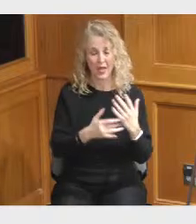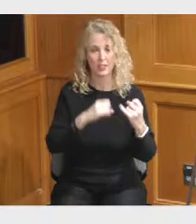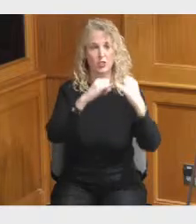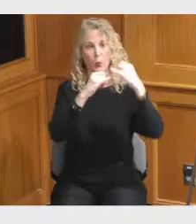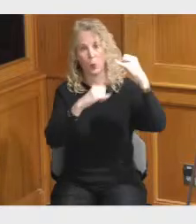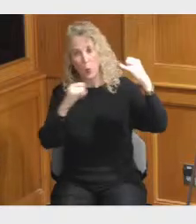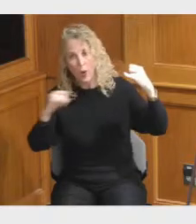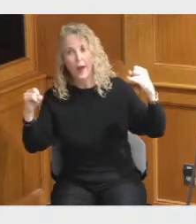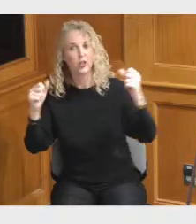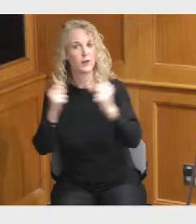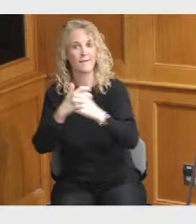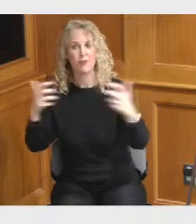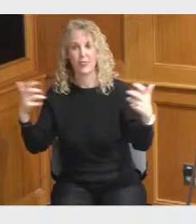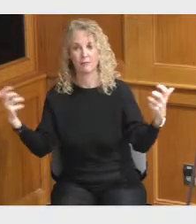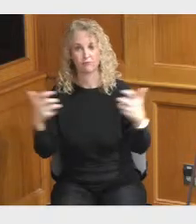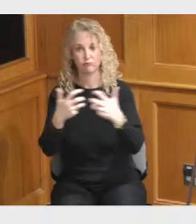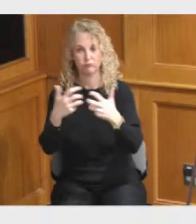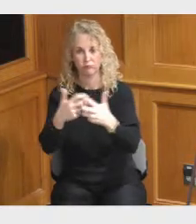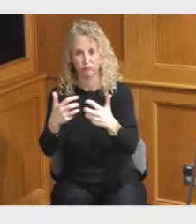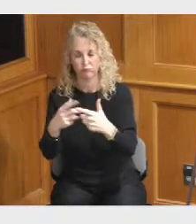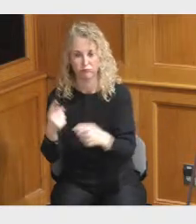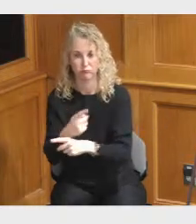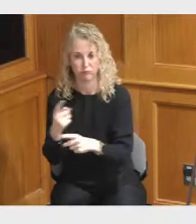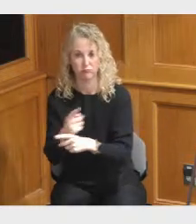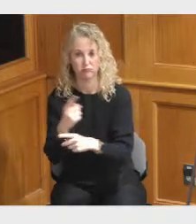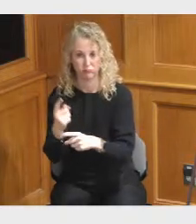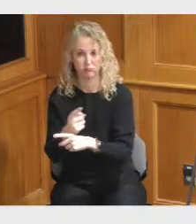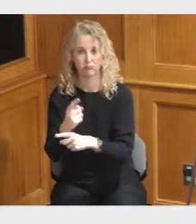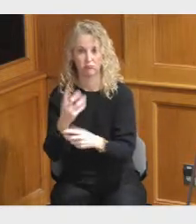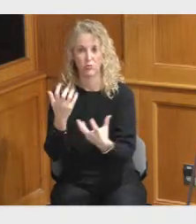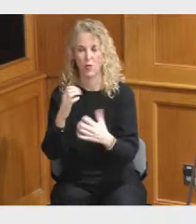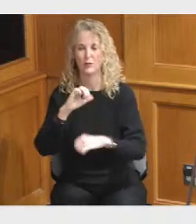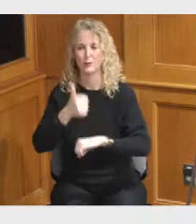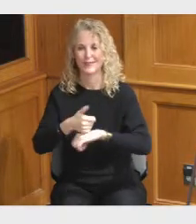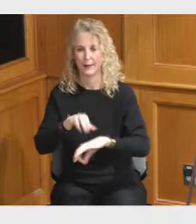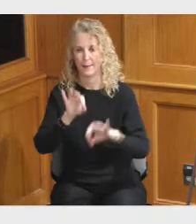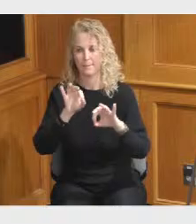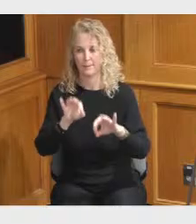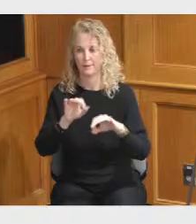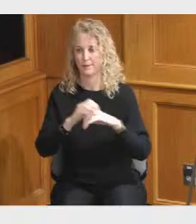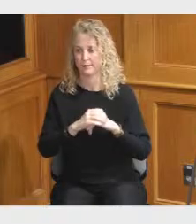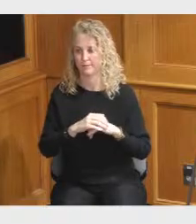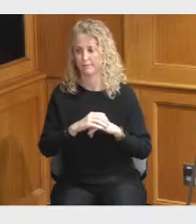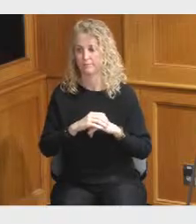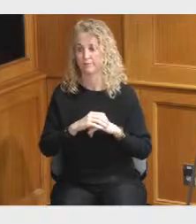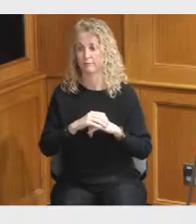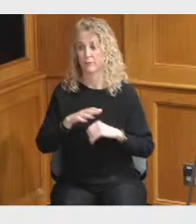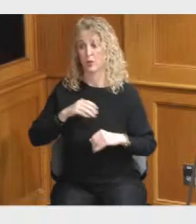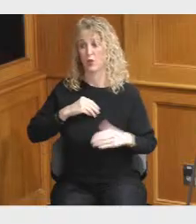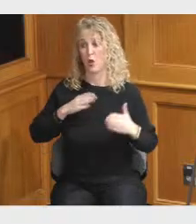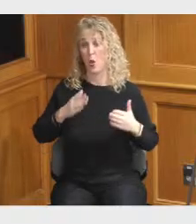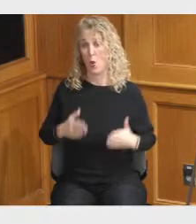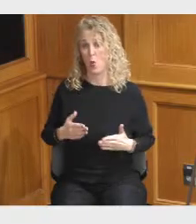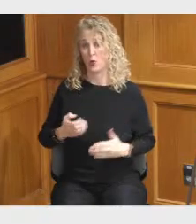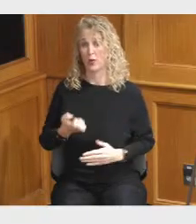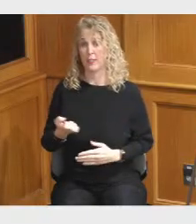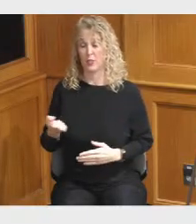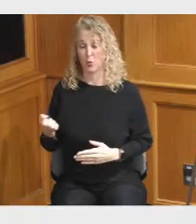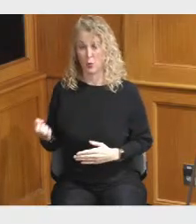installed appropriately to get them set up the owner furnished equipment will begin moving in